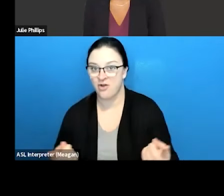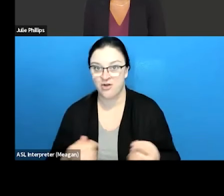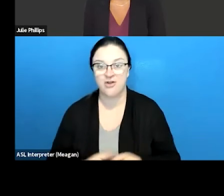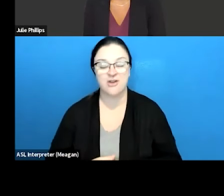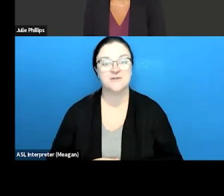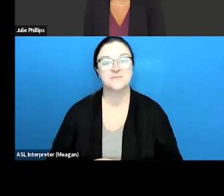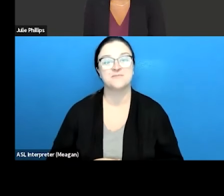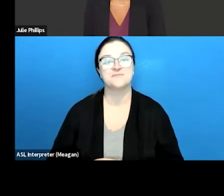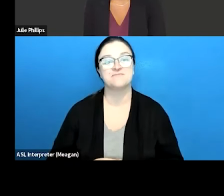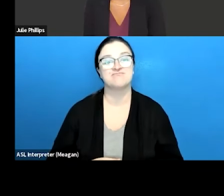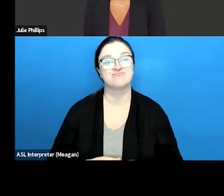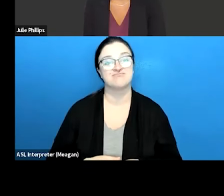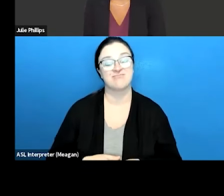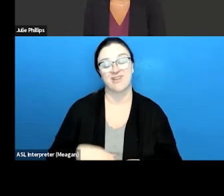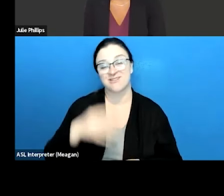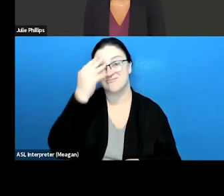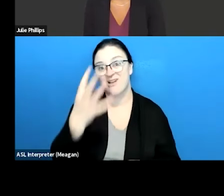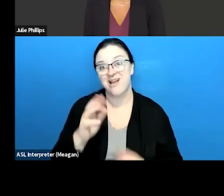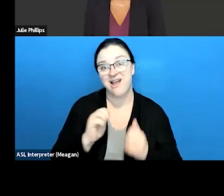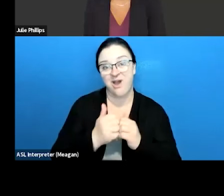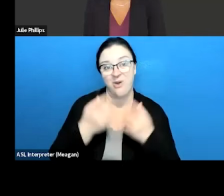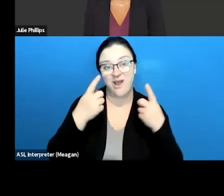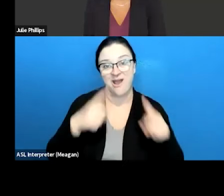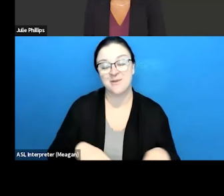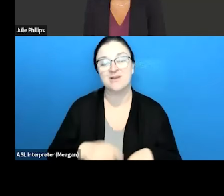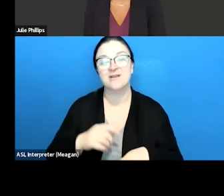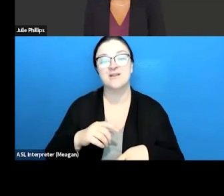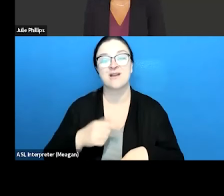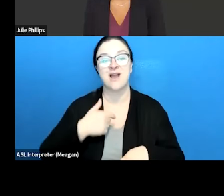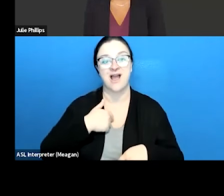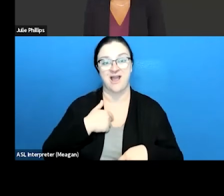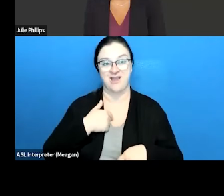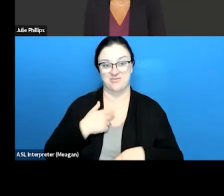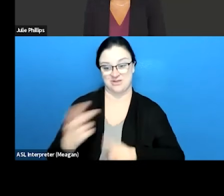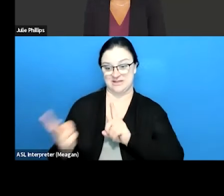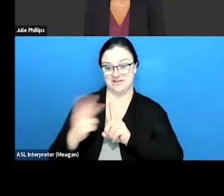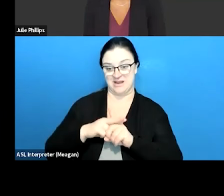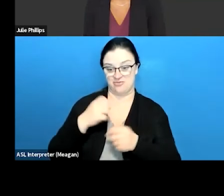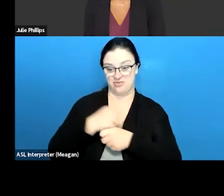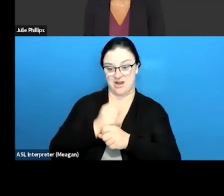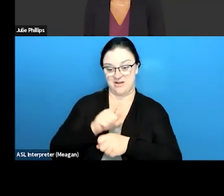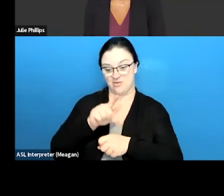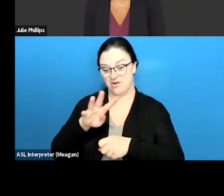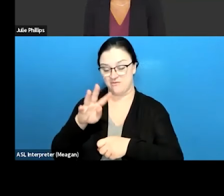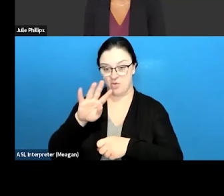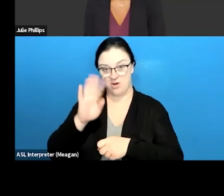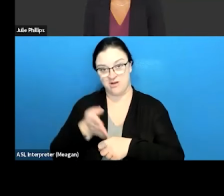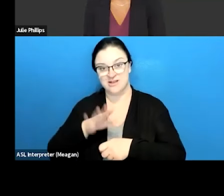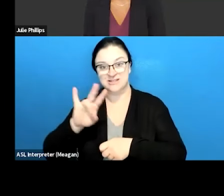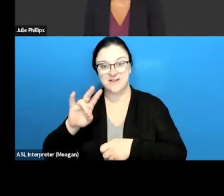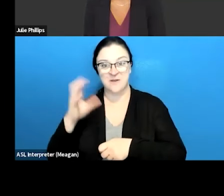And truthfully how this kinda came out is that when I was tasked with creating a 24/7 mobile crisis response team,